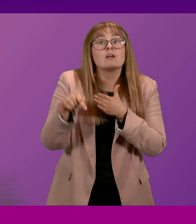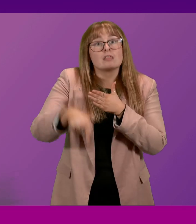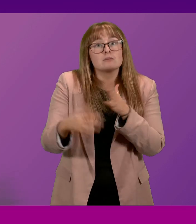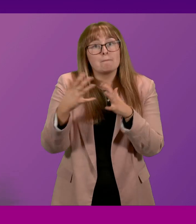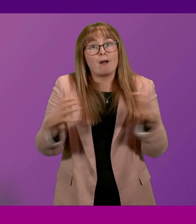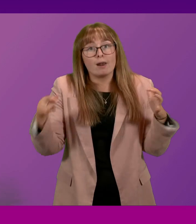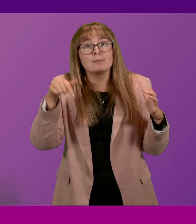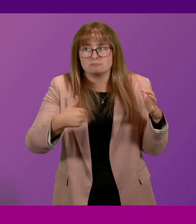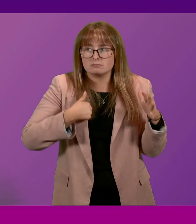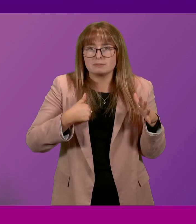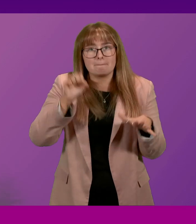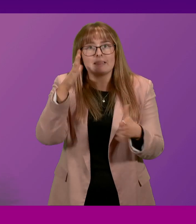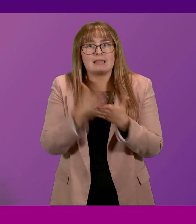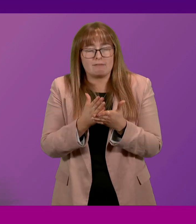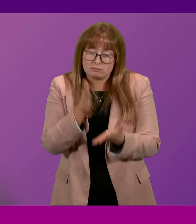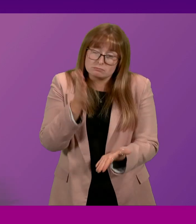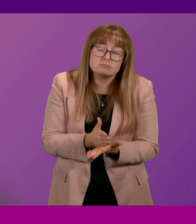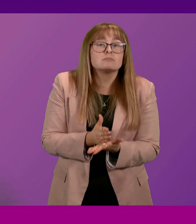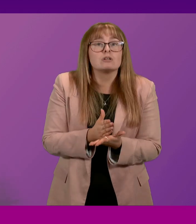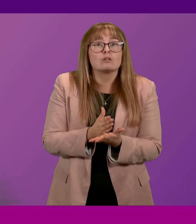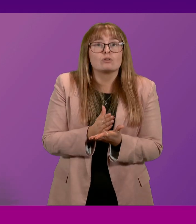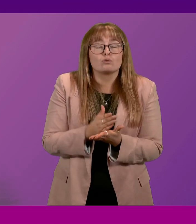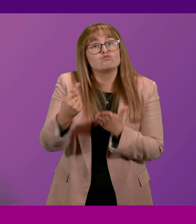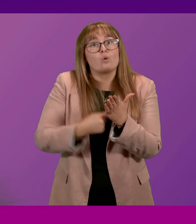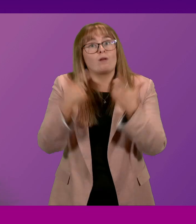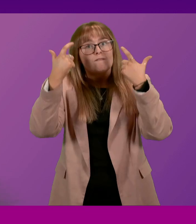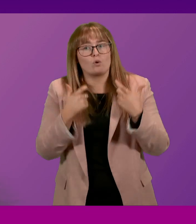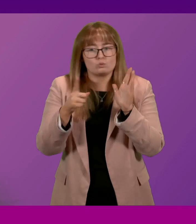where I believe fundamentally in the rule of law. Lorna Slater and I are in absolute